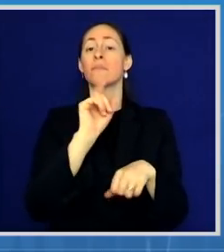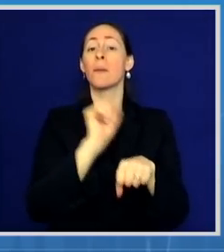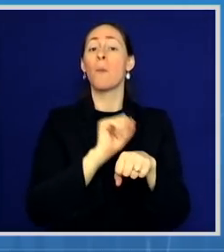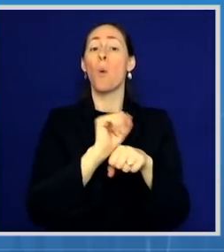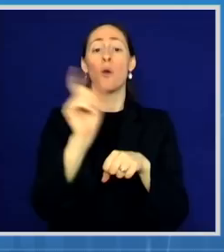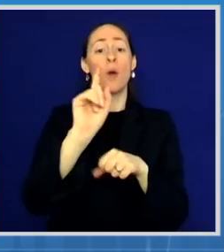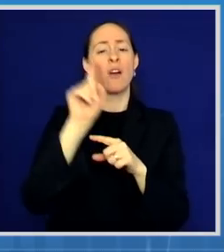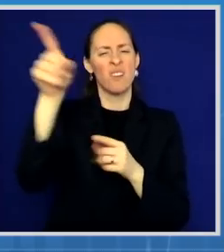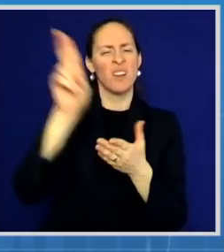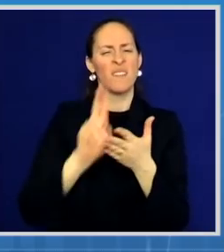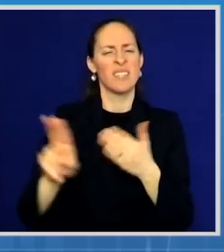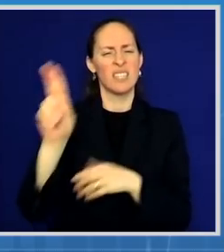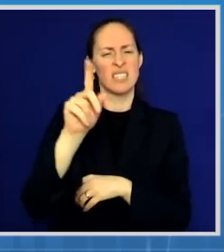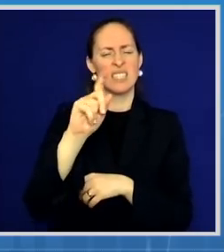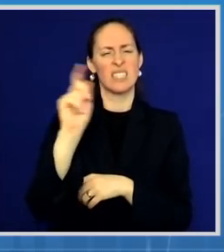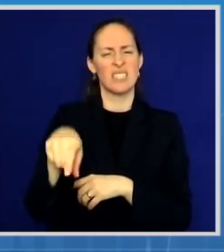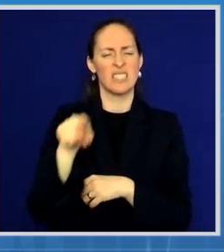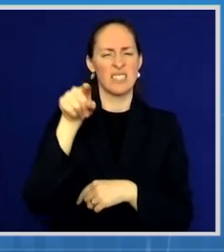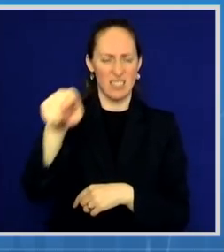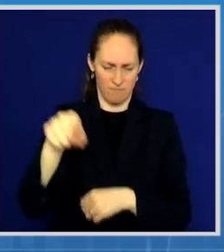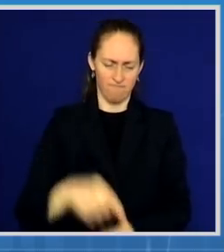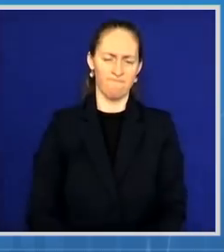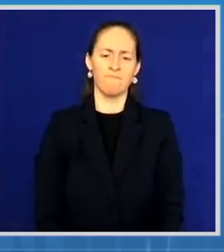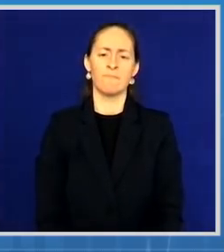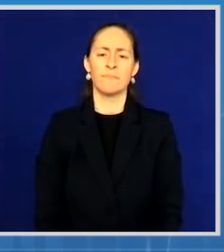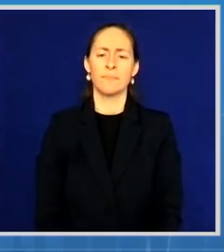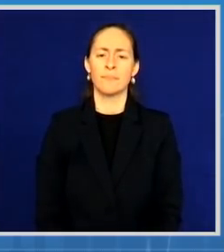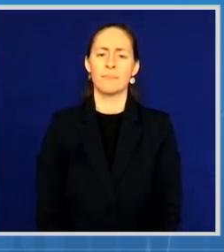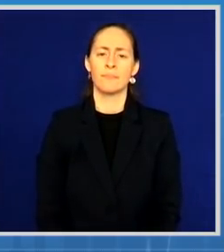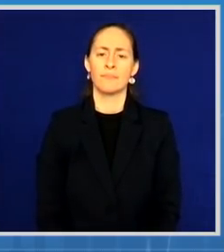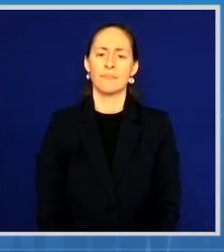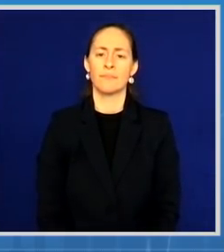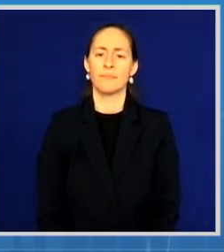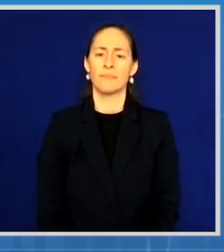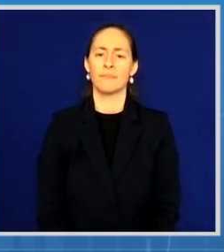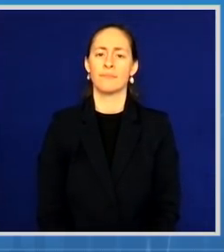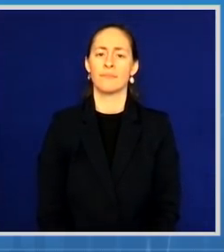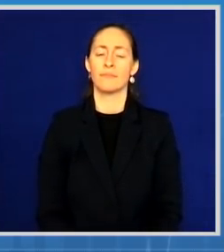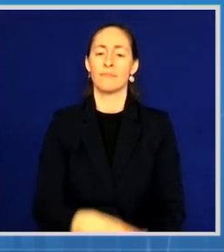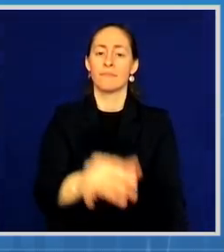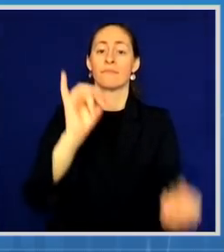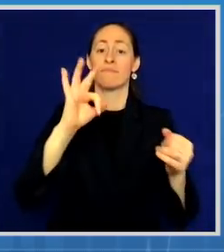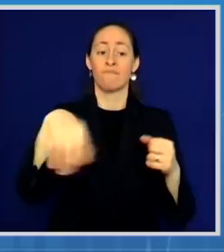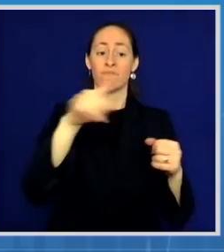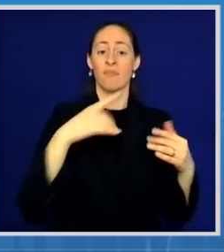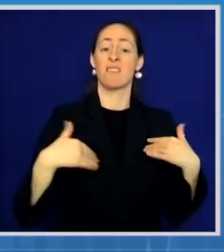Again, the unvaccinated, when you look at the percent of infections there, they did not do well.